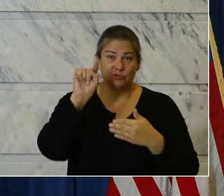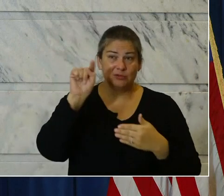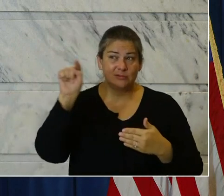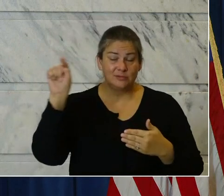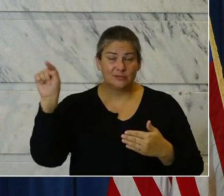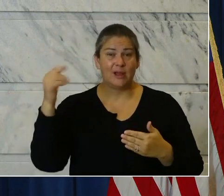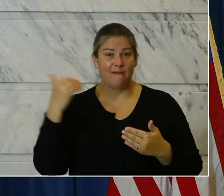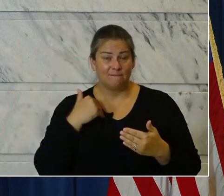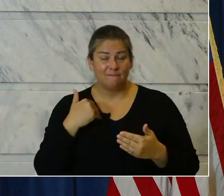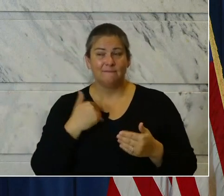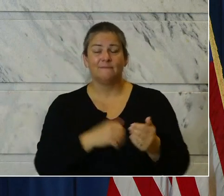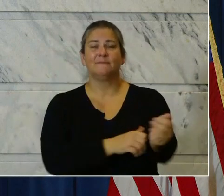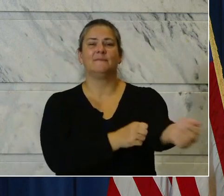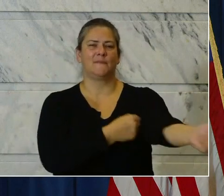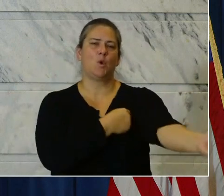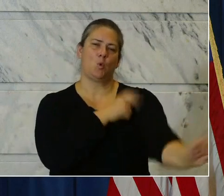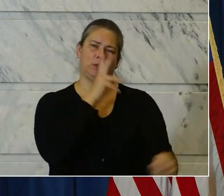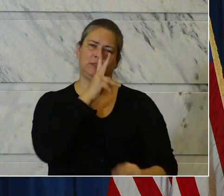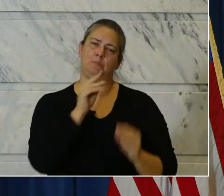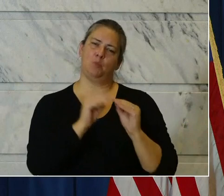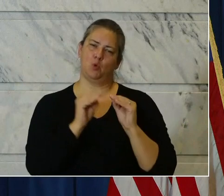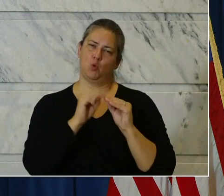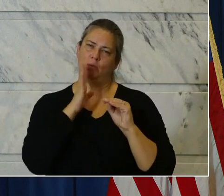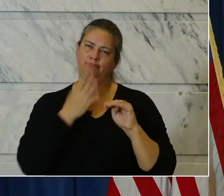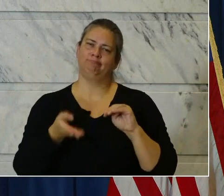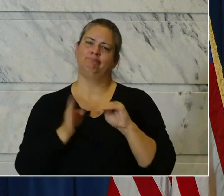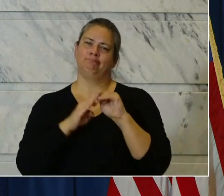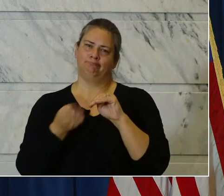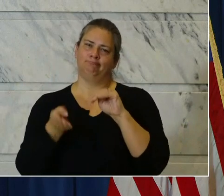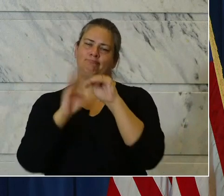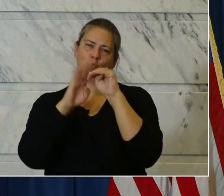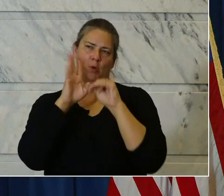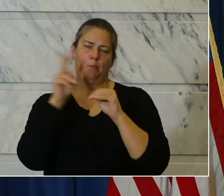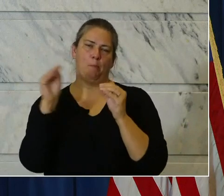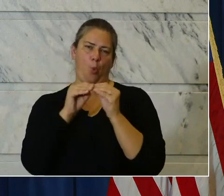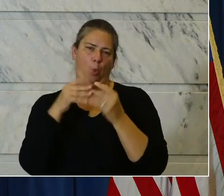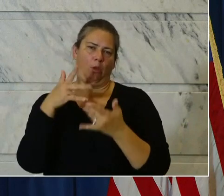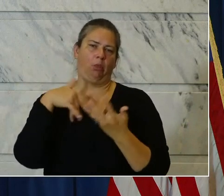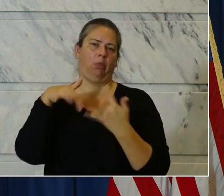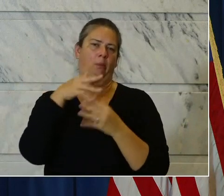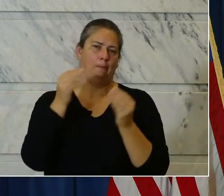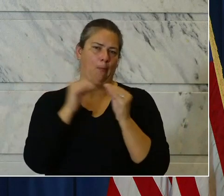FOR RESEARCH OR AND THIS IS CORY WITH KIDS BACK IN SCHOOL